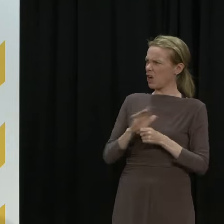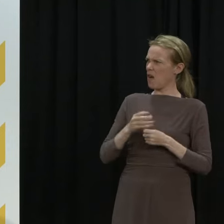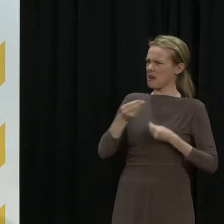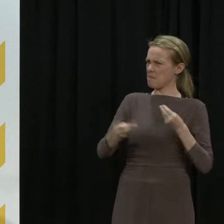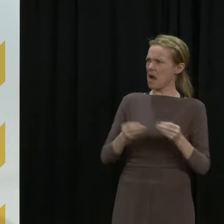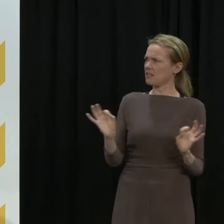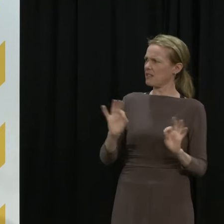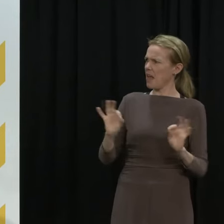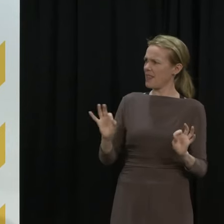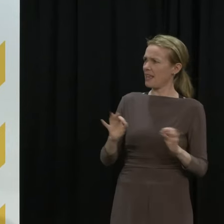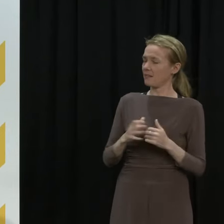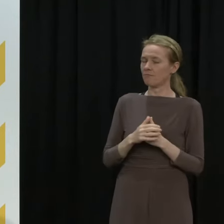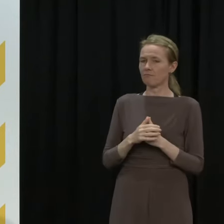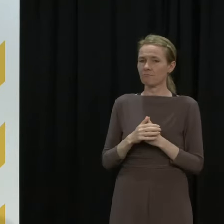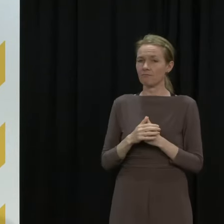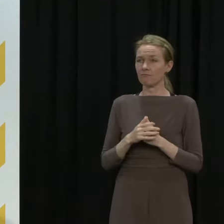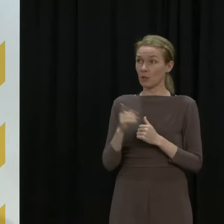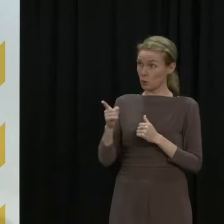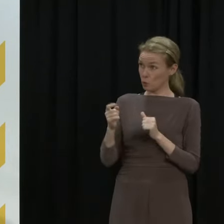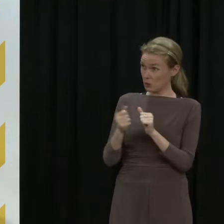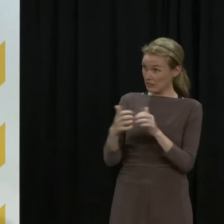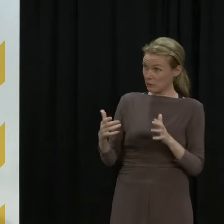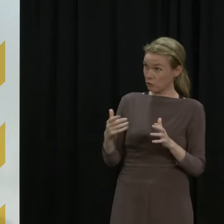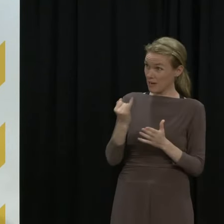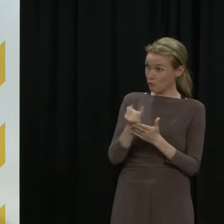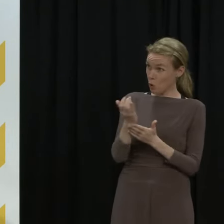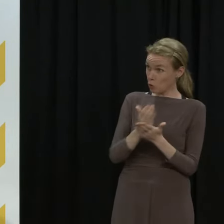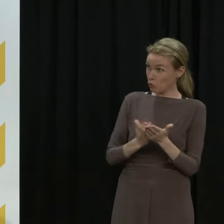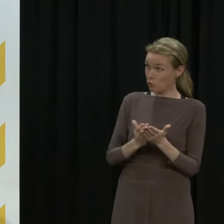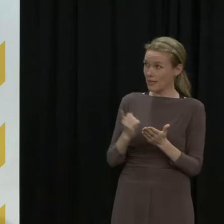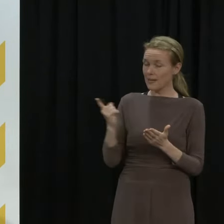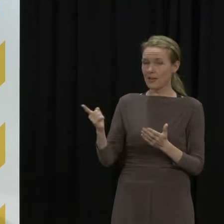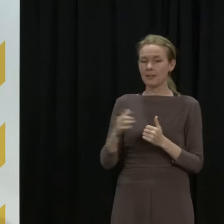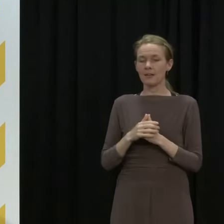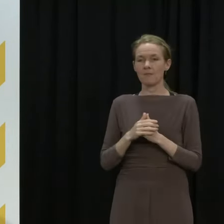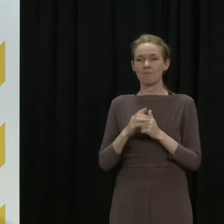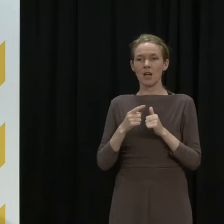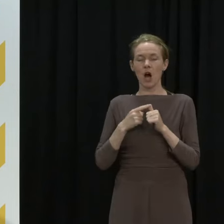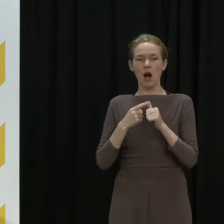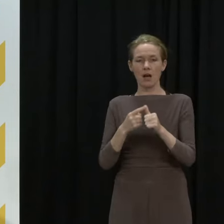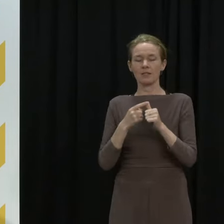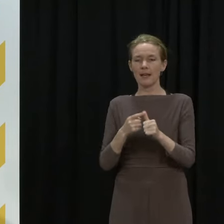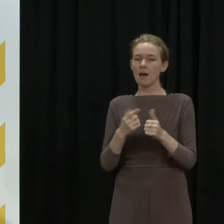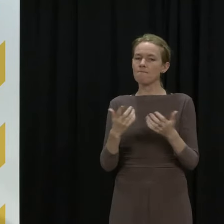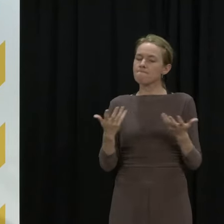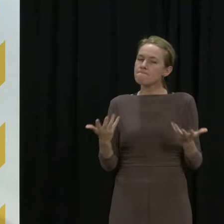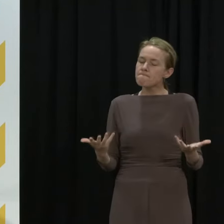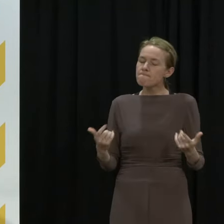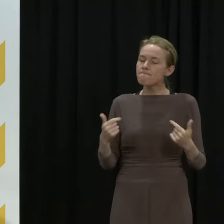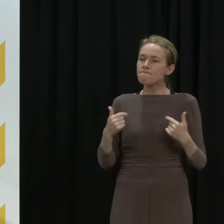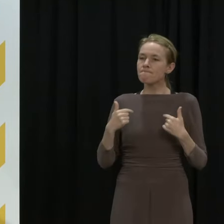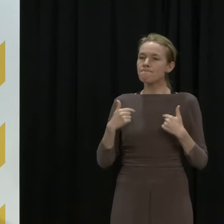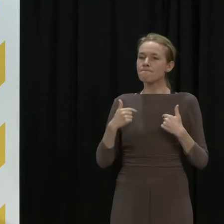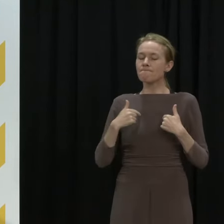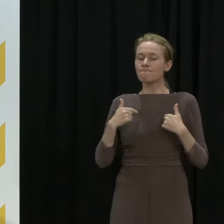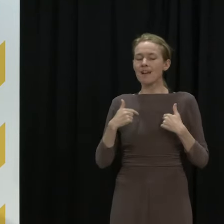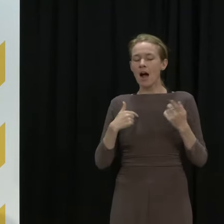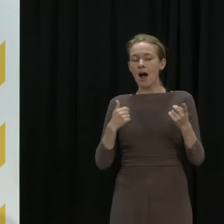as I can go in terms of the information that I have. In terms of spreading the